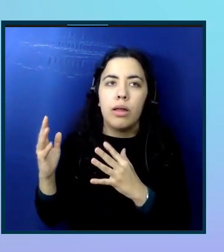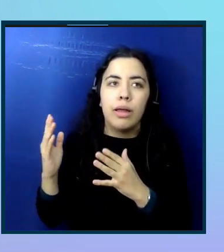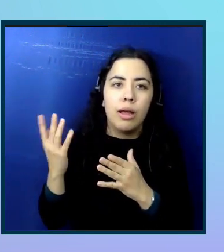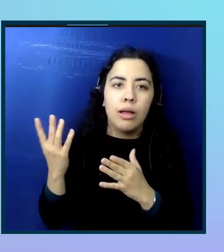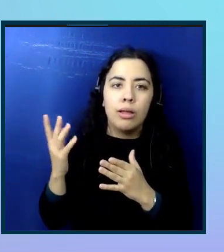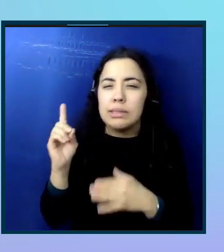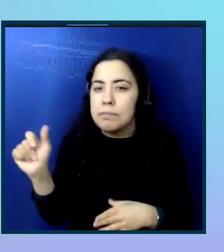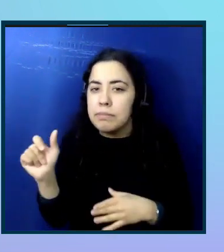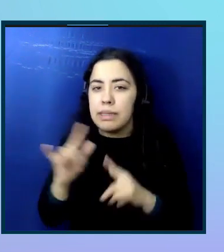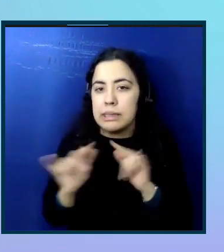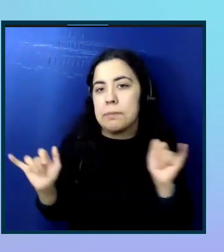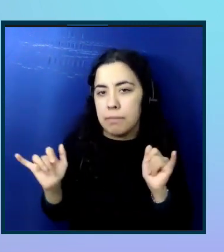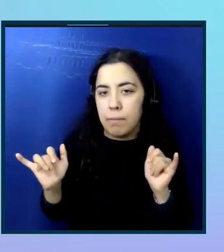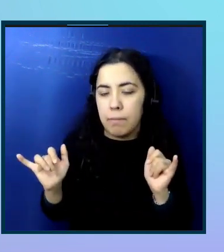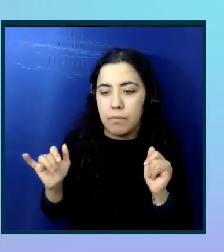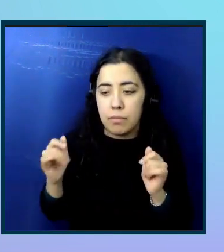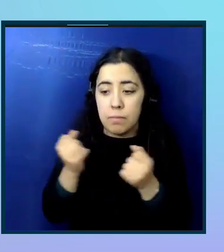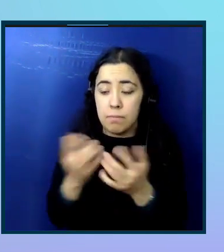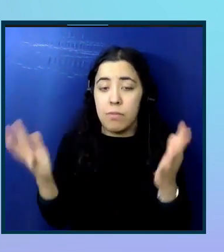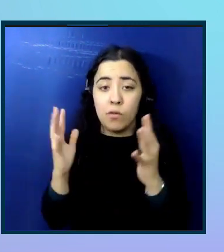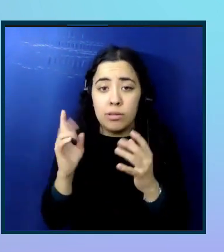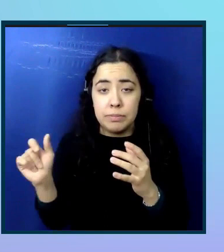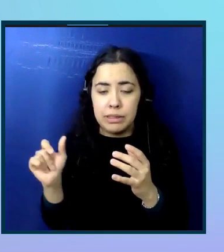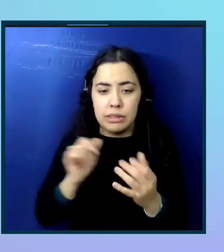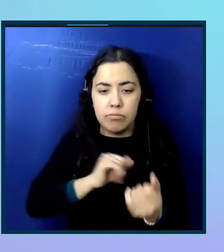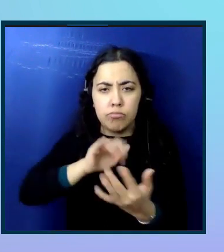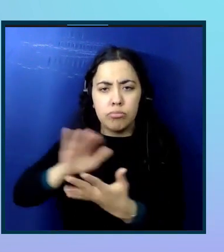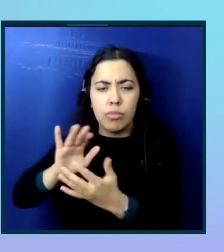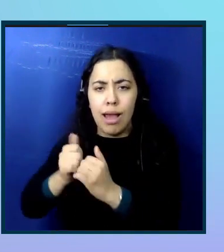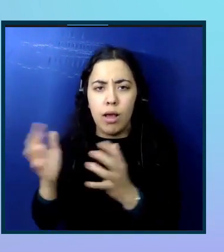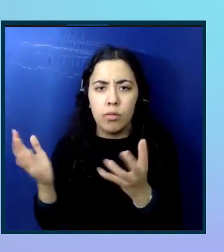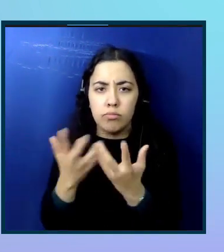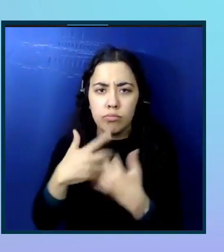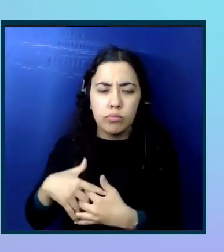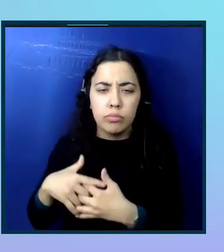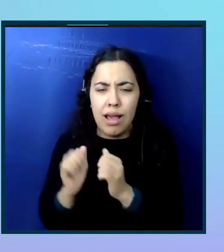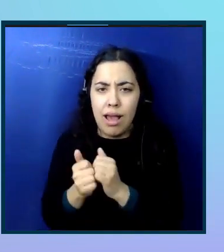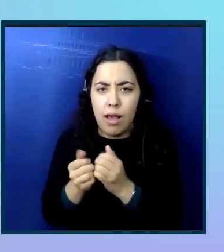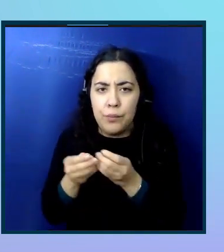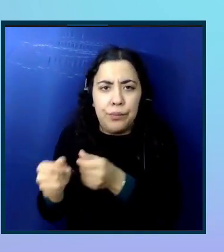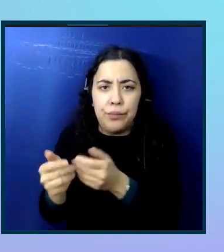Multiple disabilities at the same time? How do they address that? And the fact is, with the hiking walker,